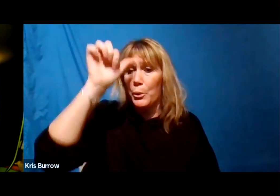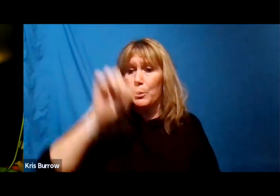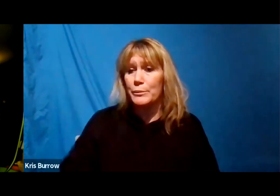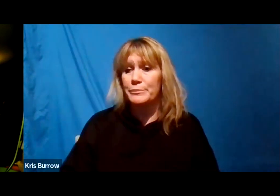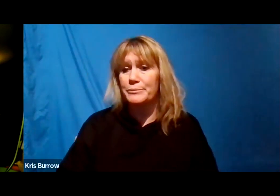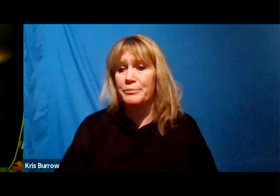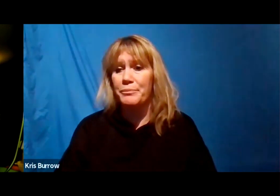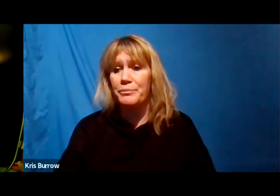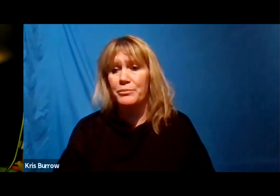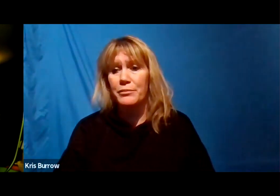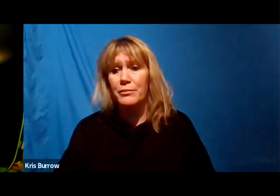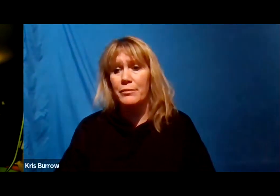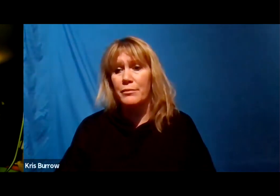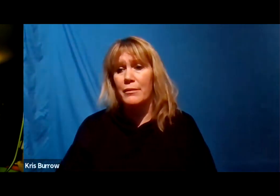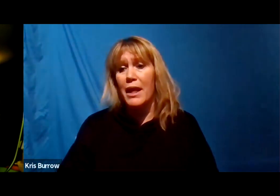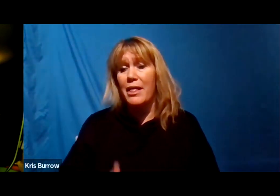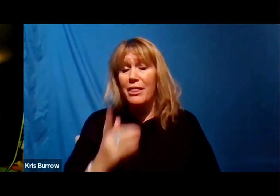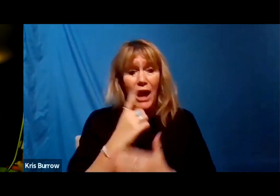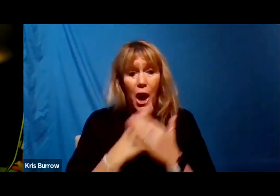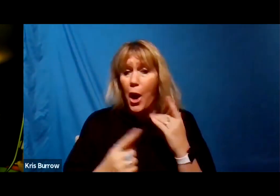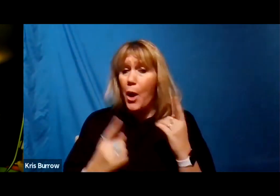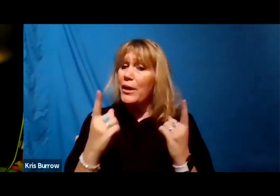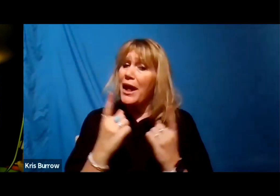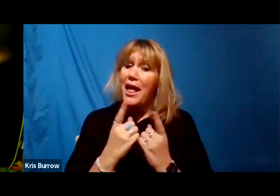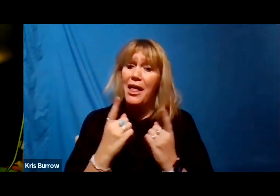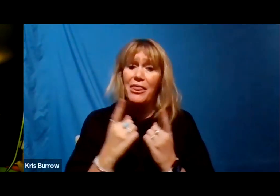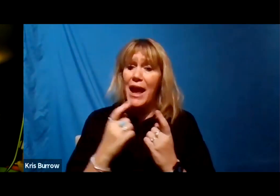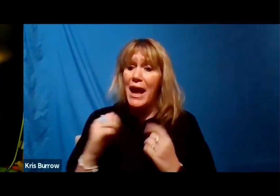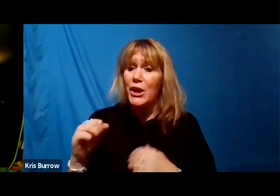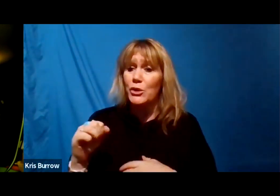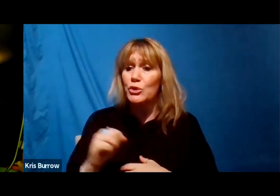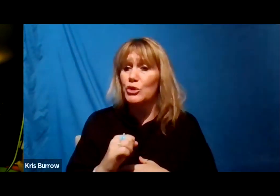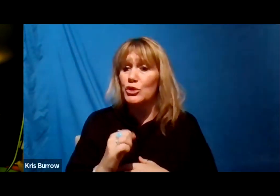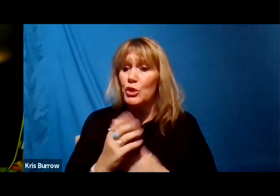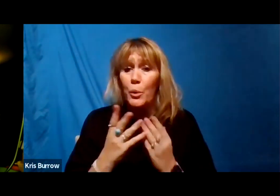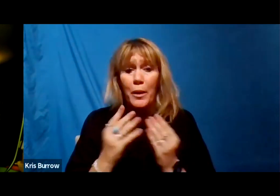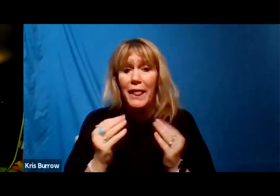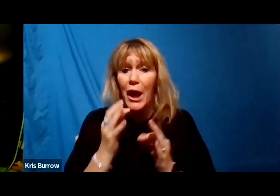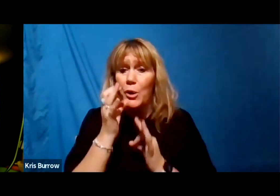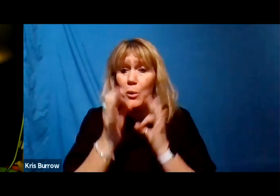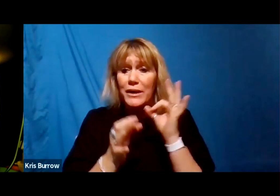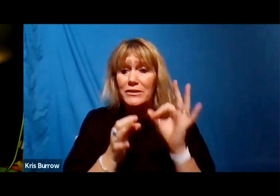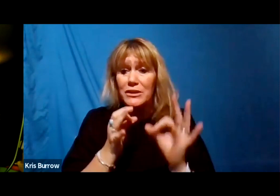Clouds of shadowed misery might tease